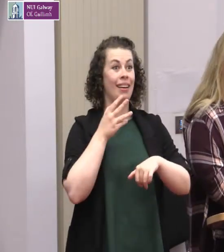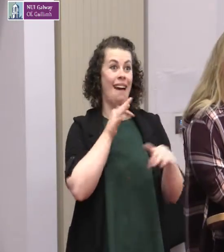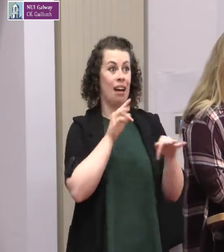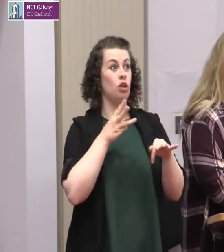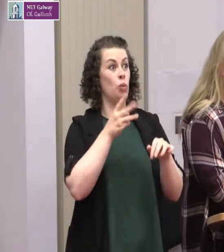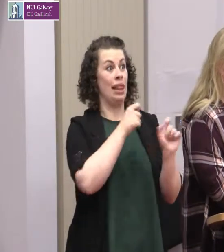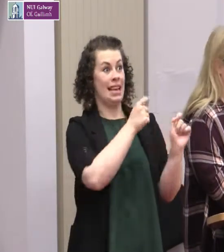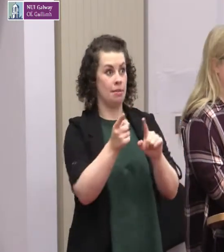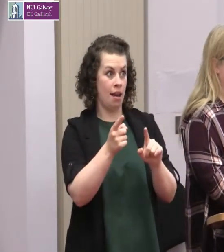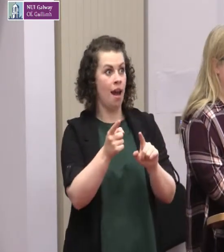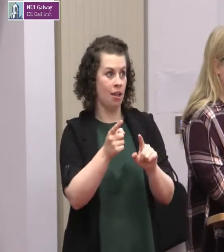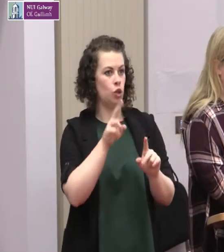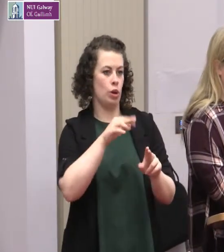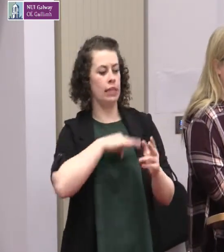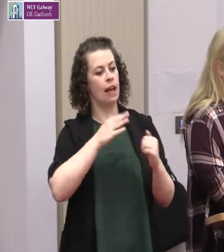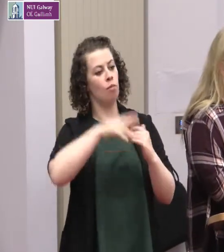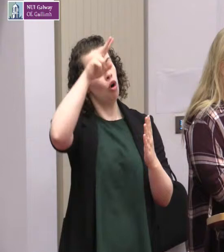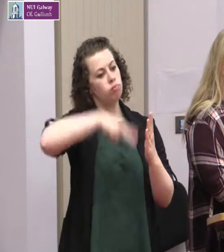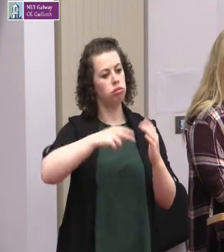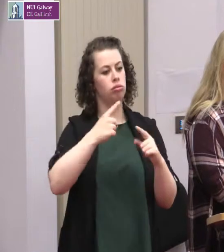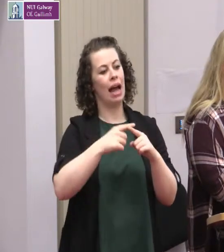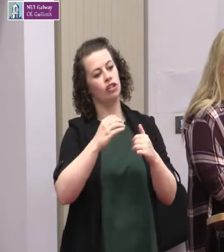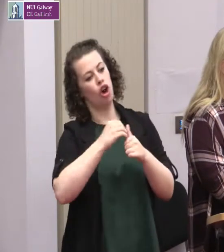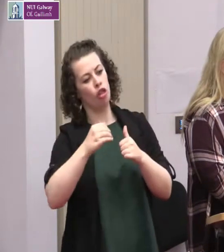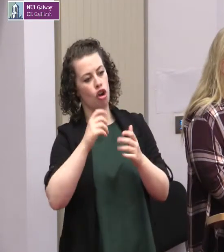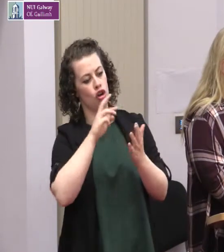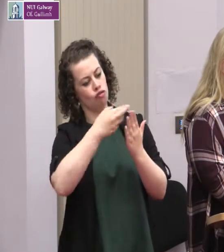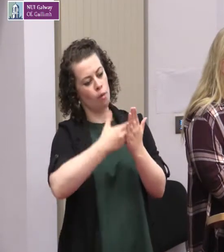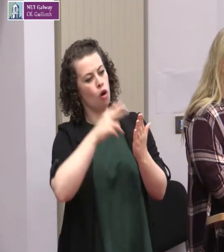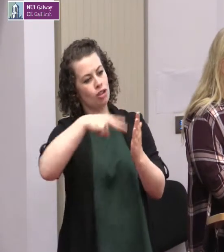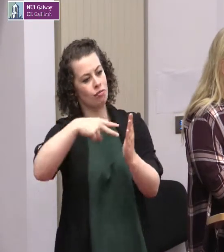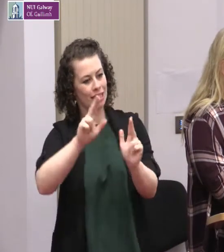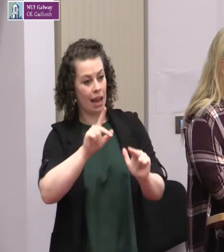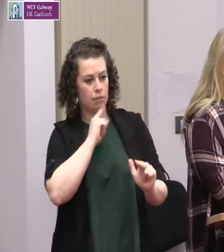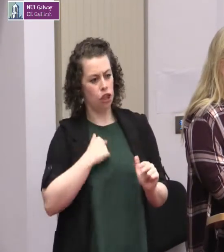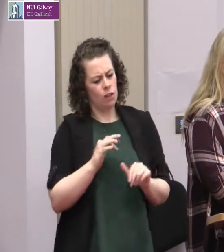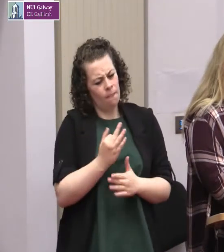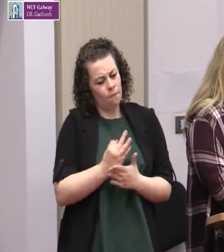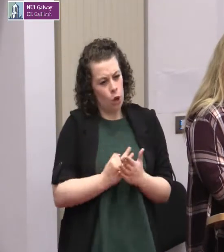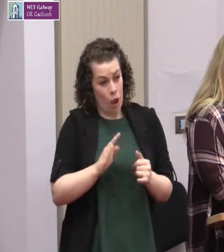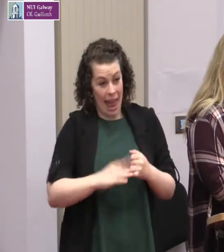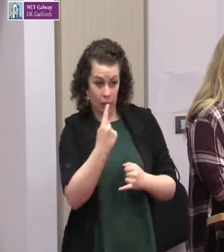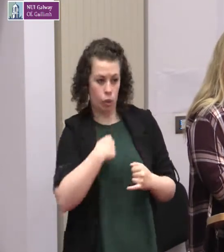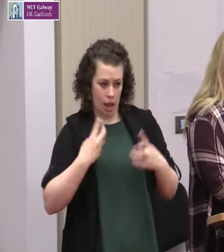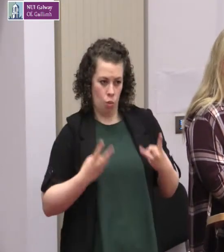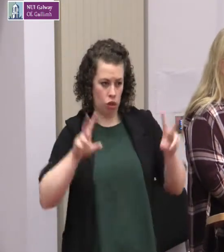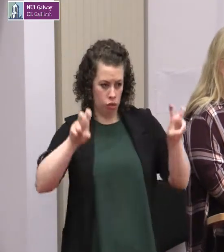can read them yourselves and other extracts in the report. But I just read the last one out.